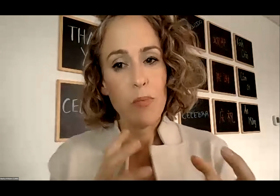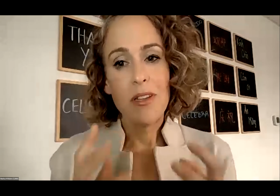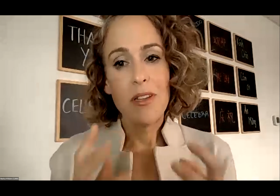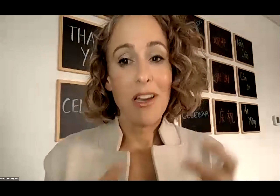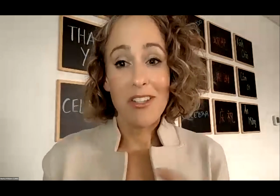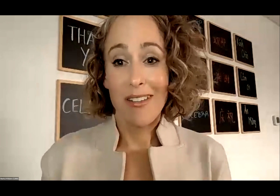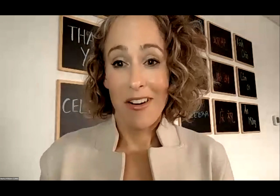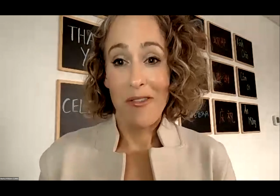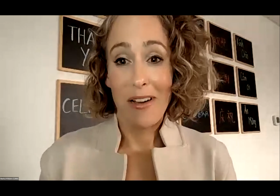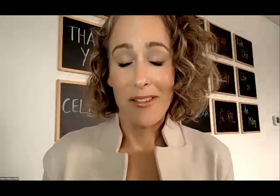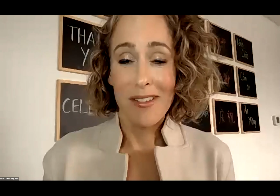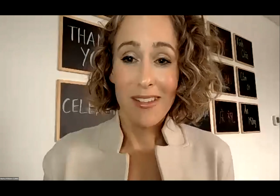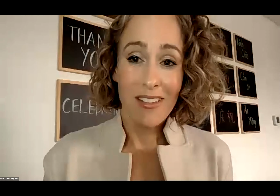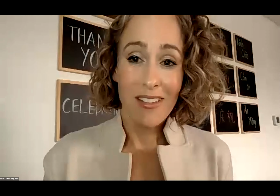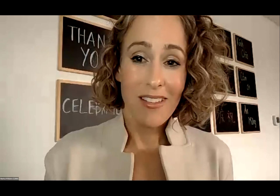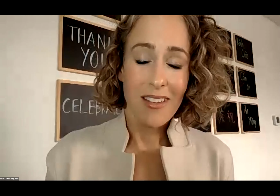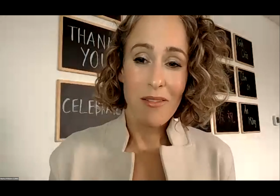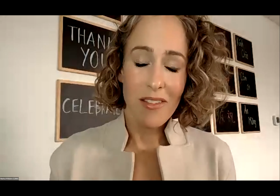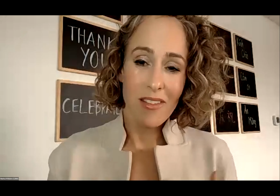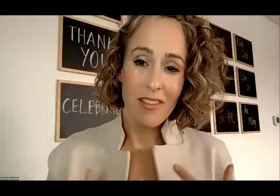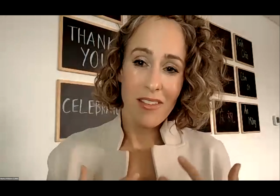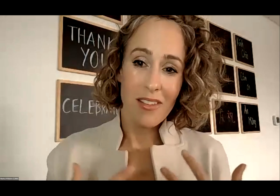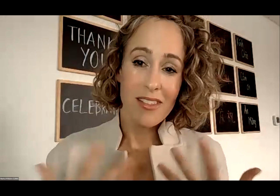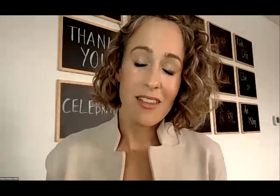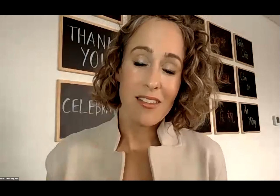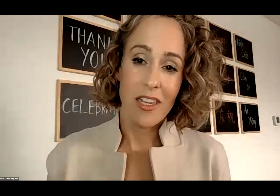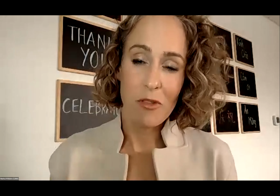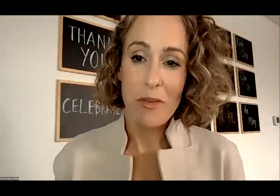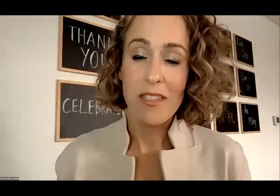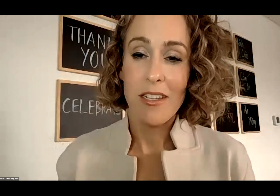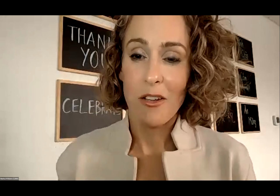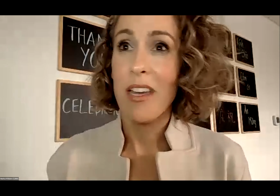around successfully implementing your plan.